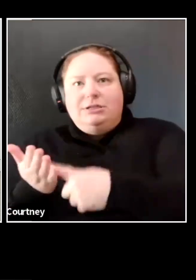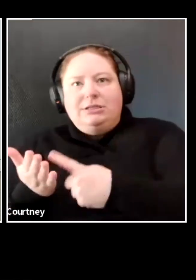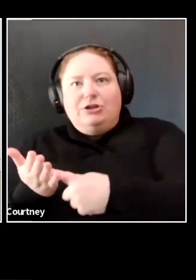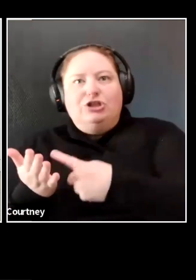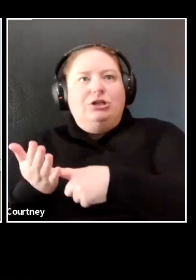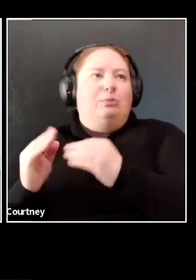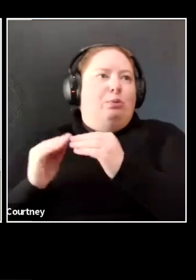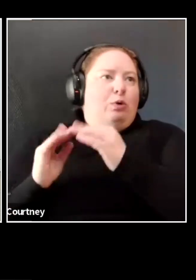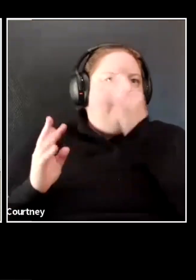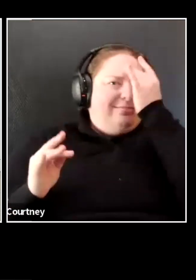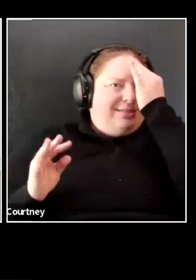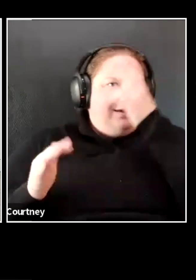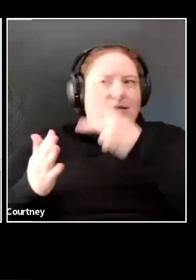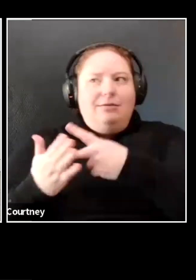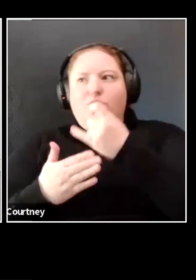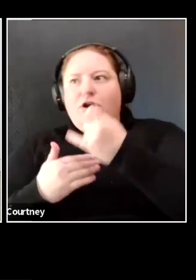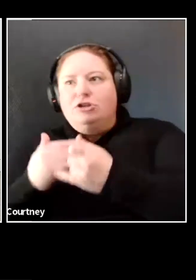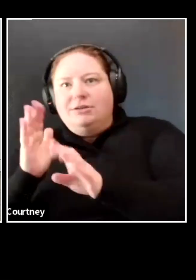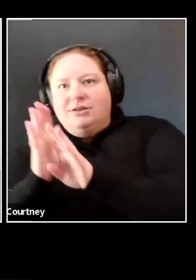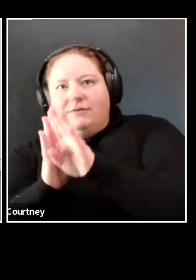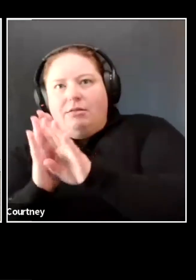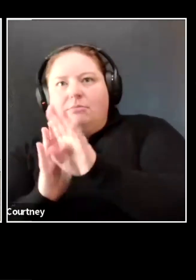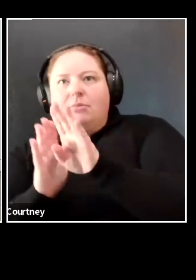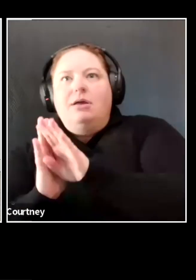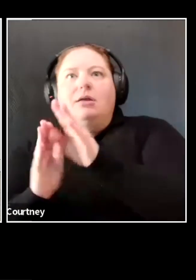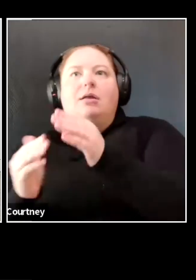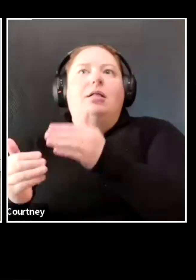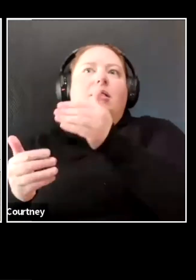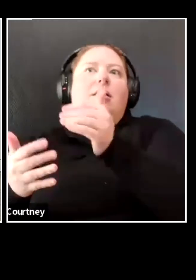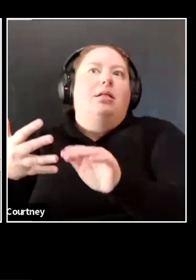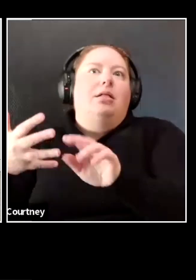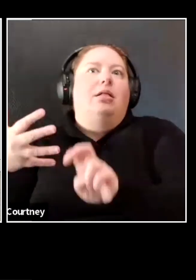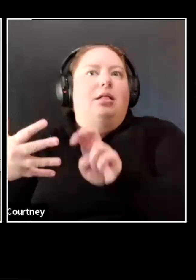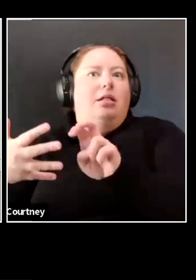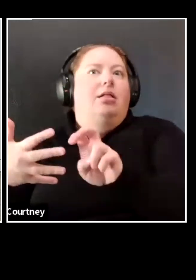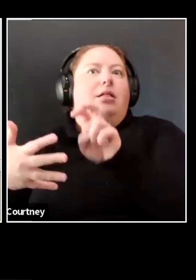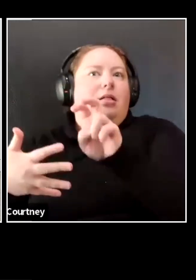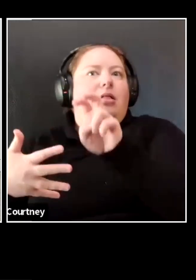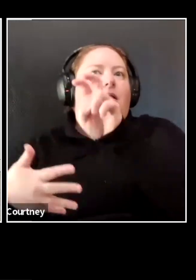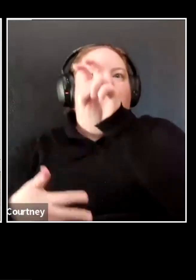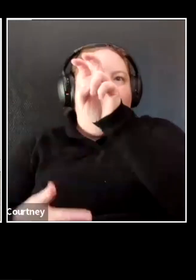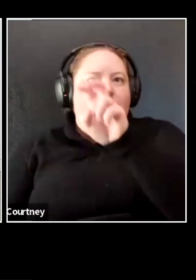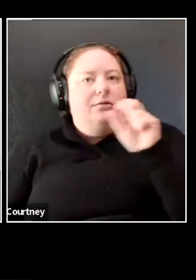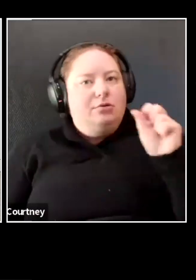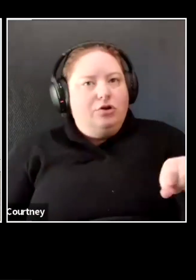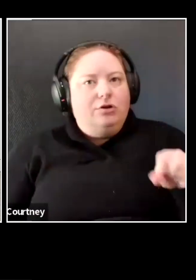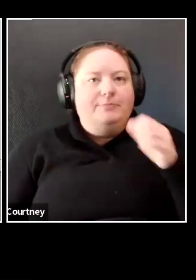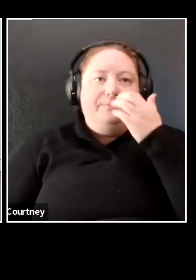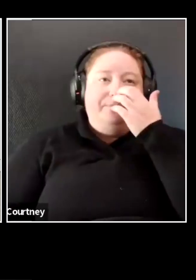project development on it and then it's going to go another step. We could easily put every